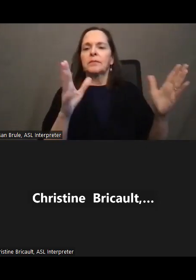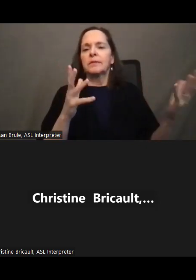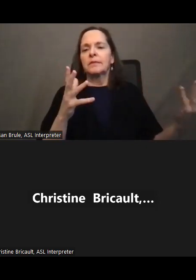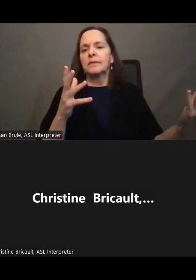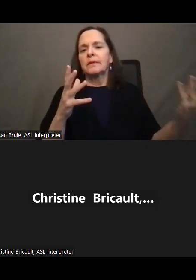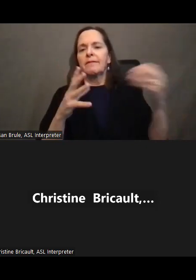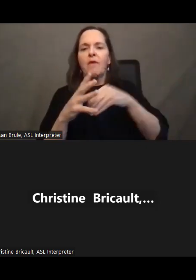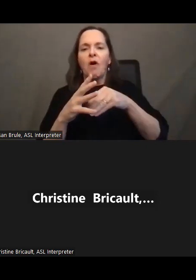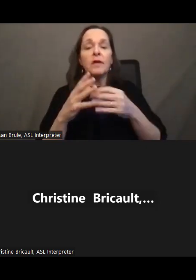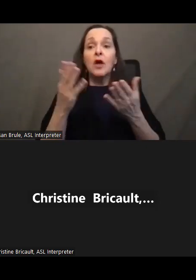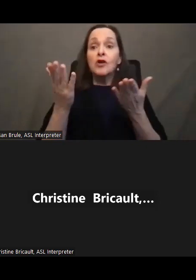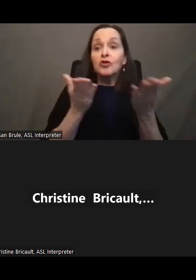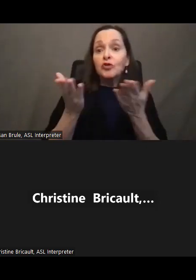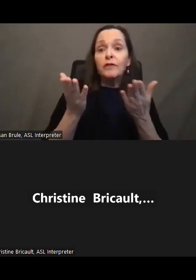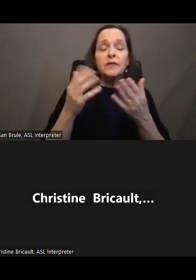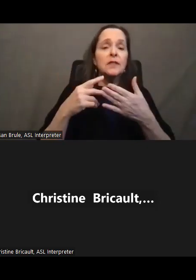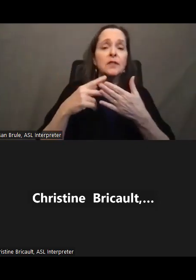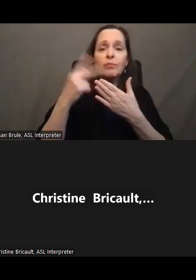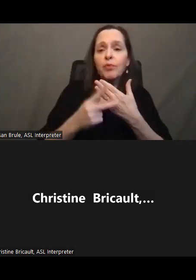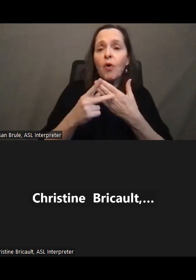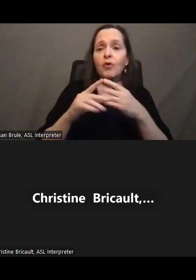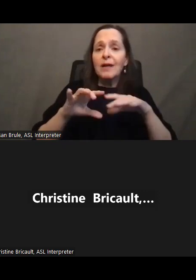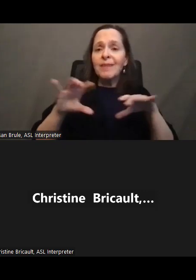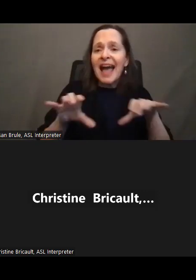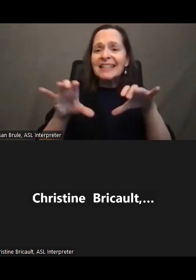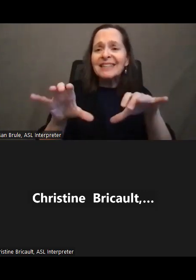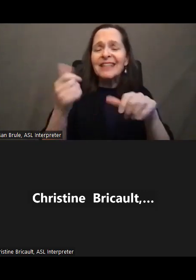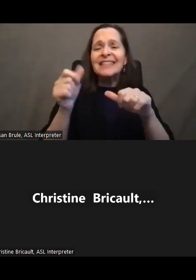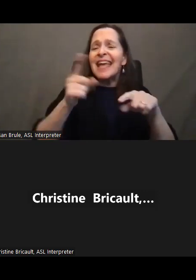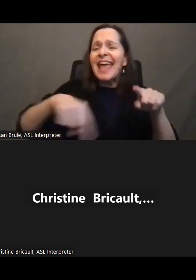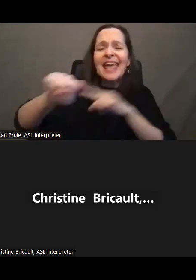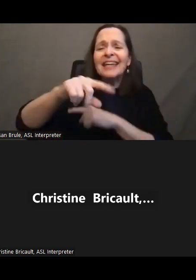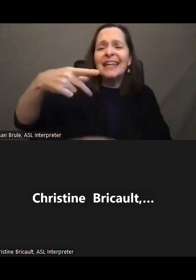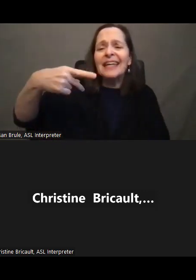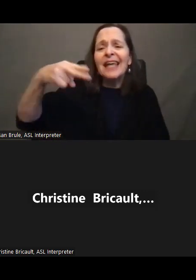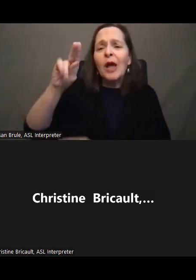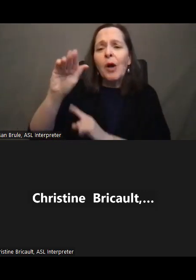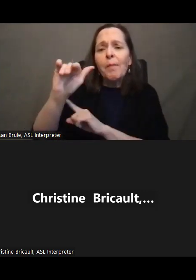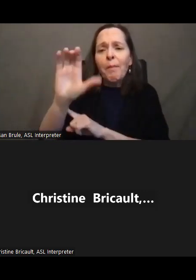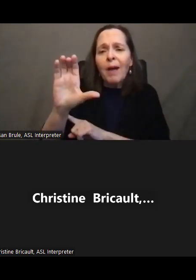programs, or activities of a public entity, or be subjected to discrimination by such entity.